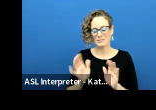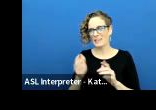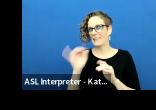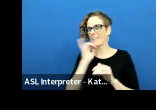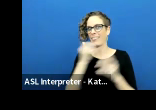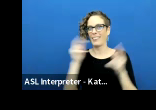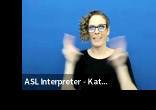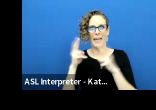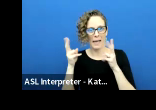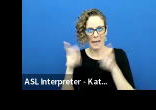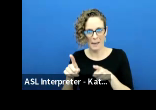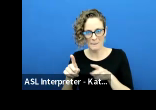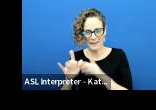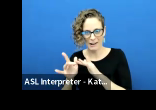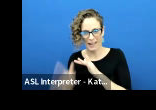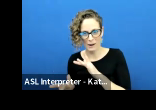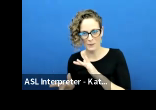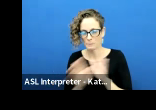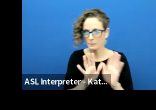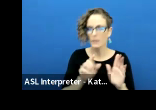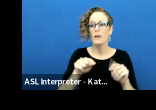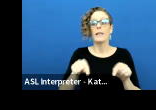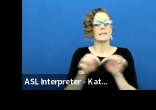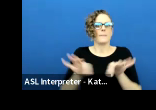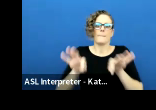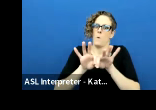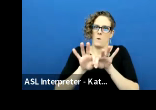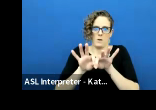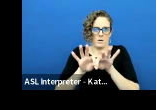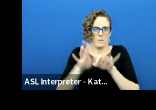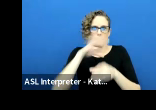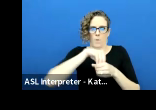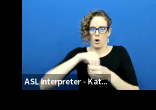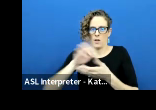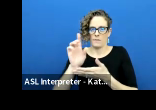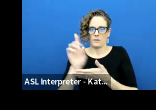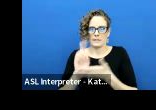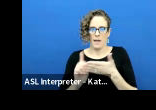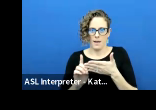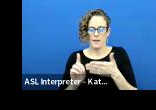consideration and this this is part of the design aspects of it I like to spend a little bit extra